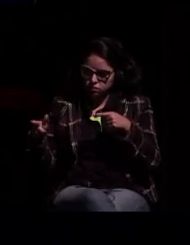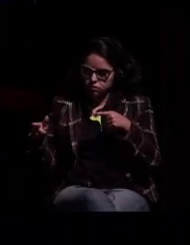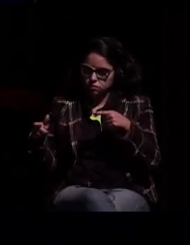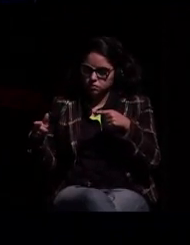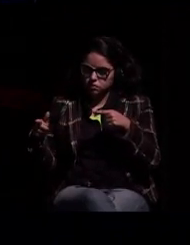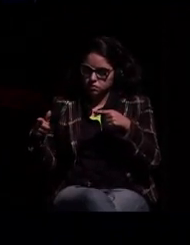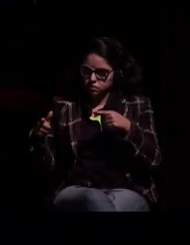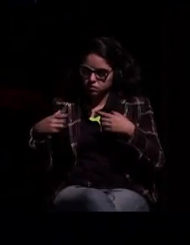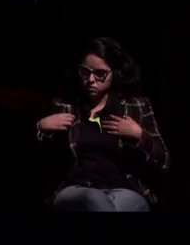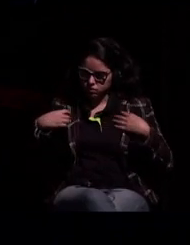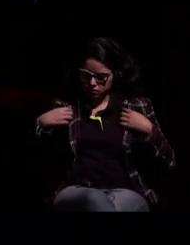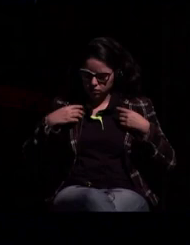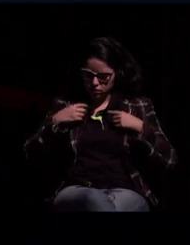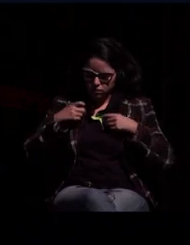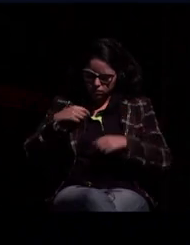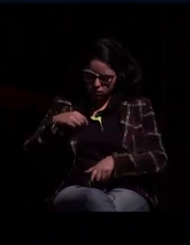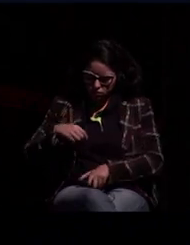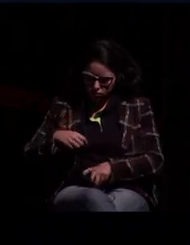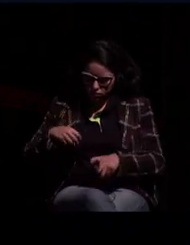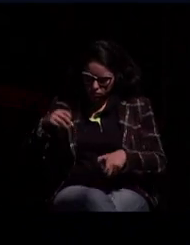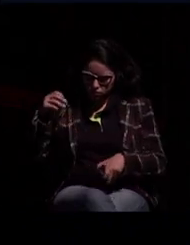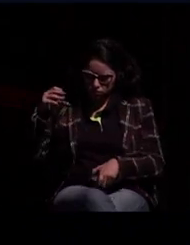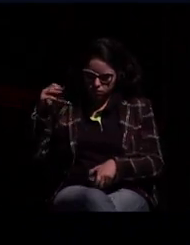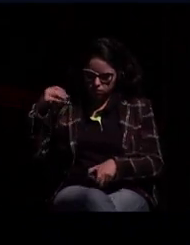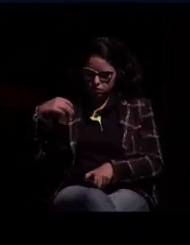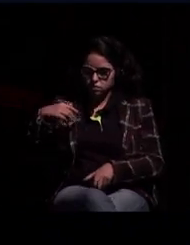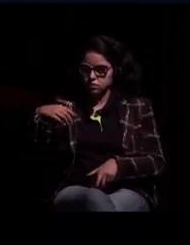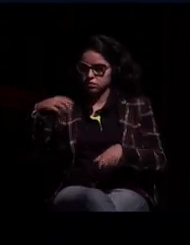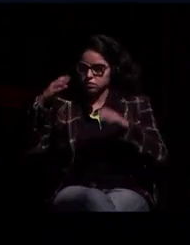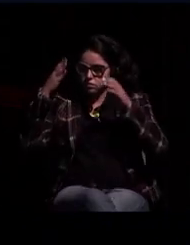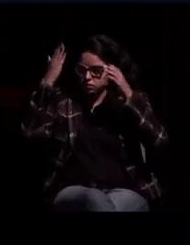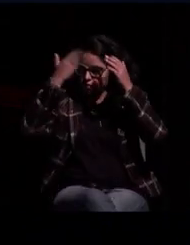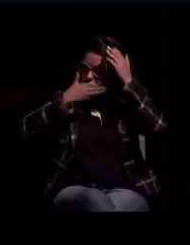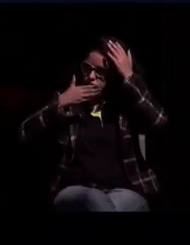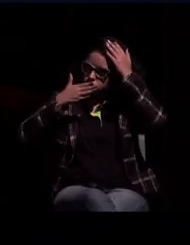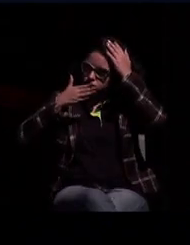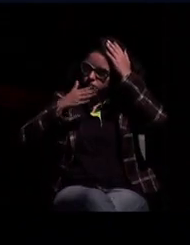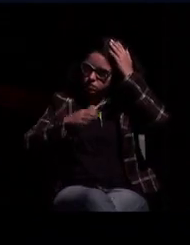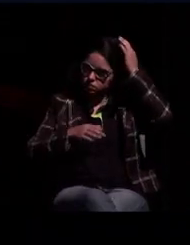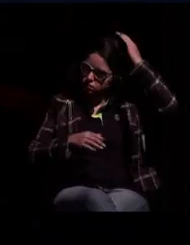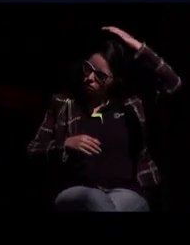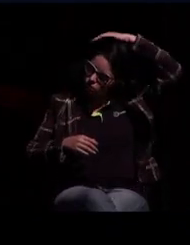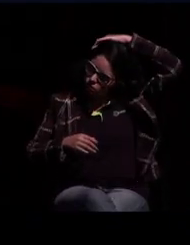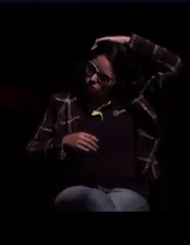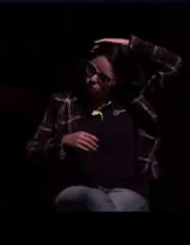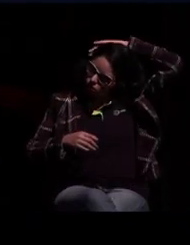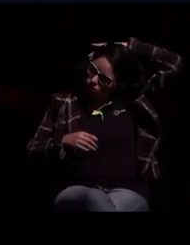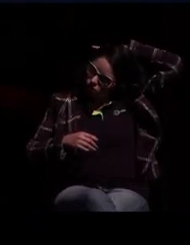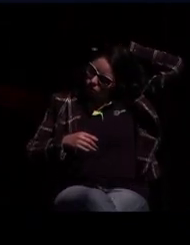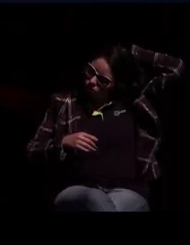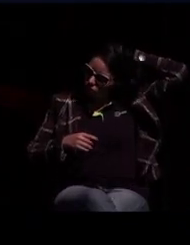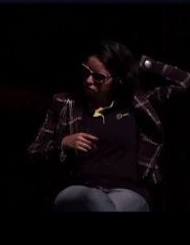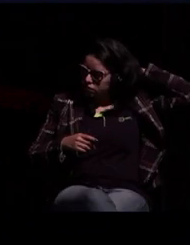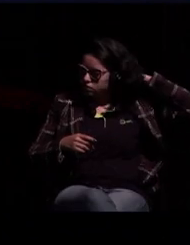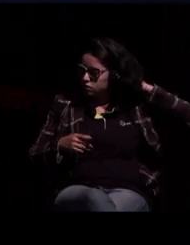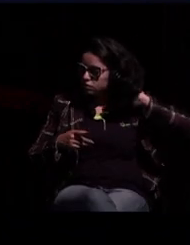that are invisible. Since they are invisible, I think our that responsibility as activists